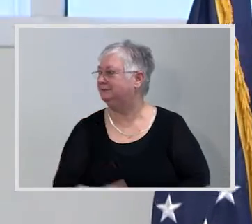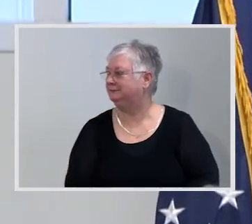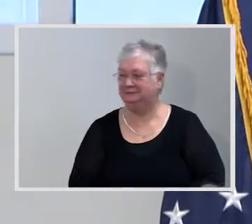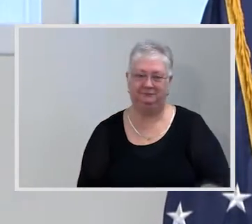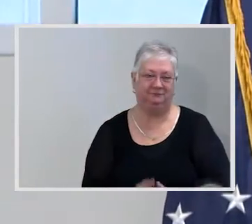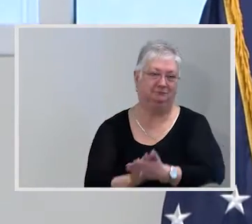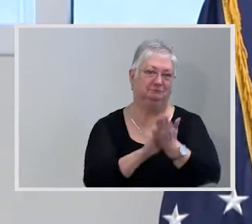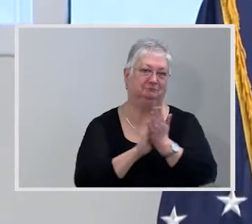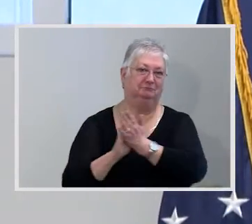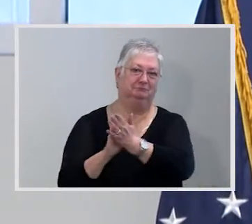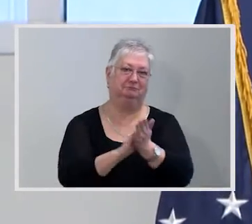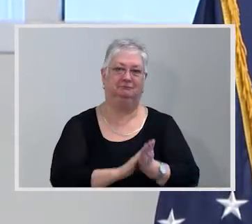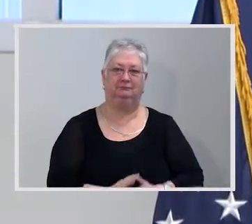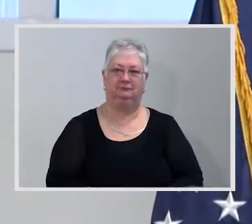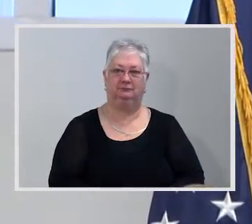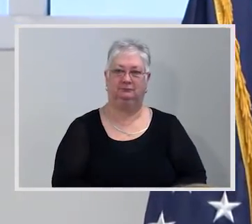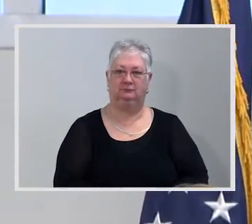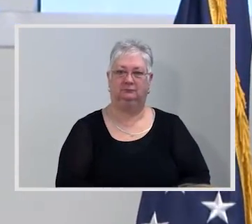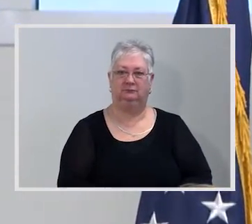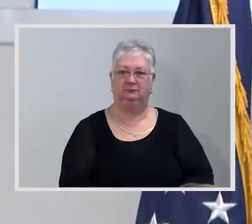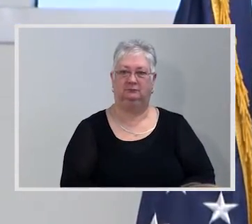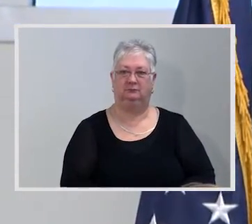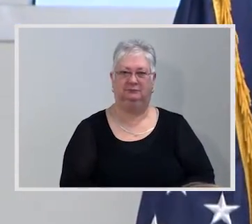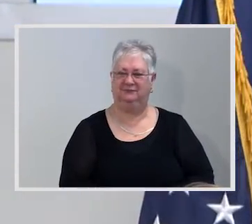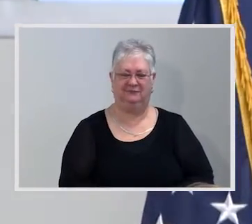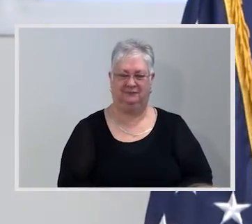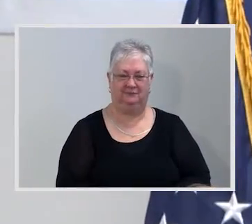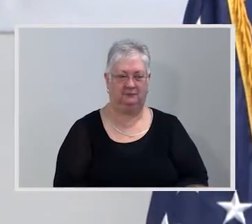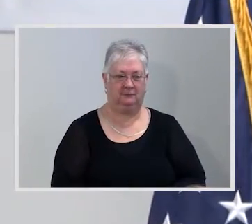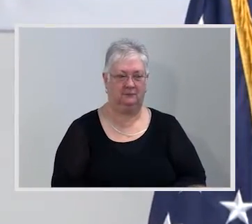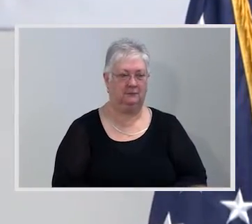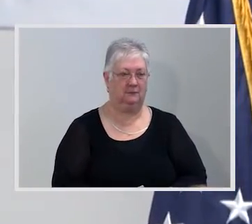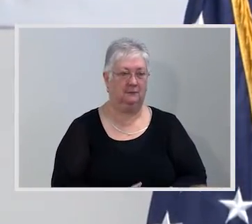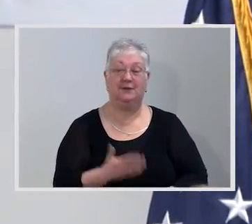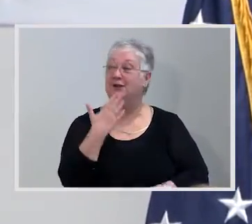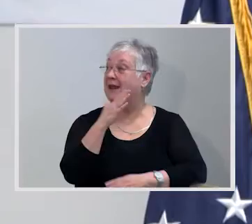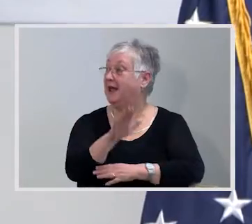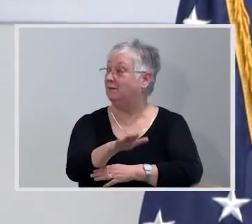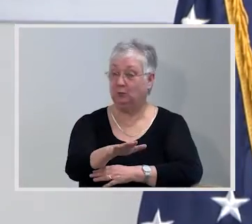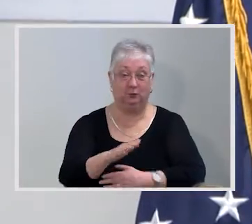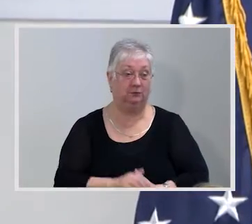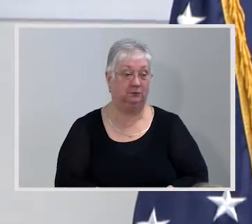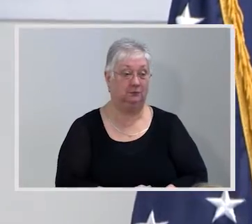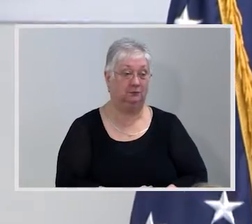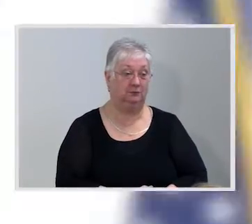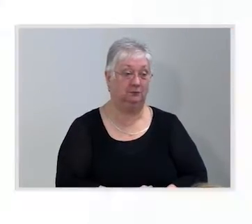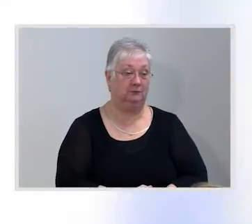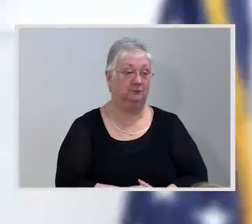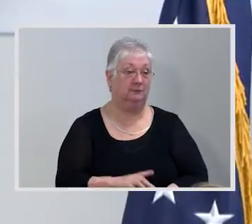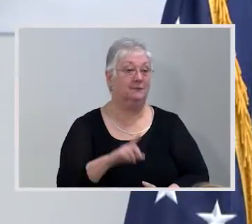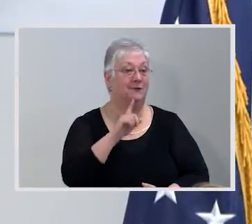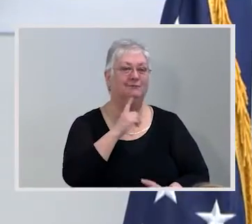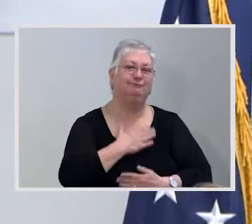WELL, THANK YOU, MATT, AND GOOD AFTERNOON TO YOU ALL. IT'S A PLEASURE TO BE HERE. THE MAYOR TALKED ABOUT THIS A